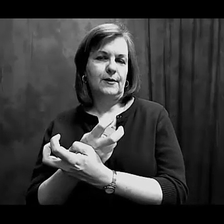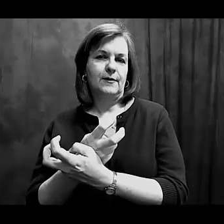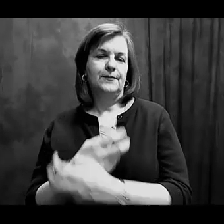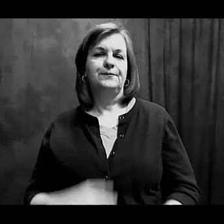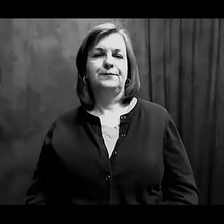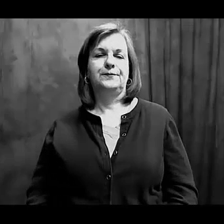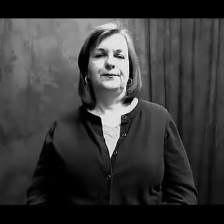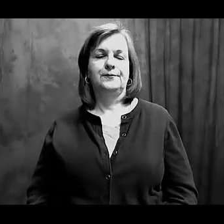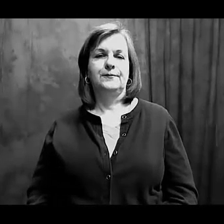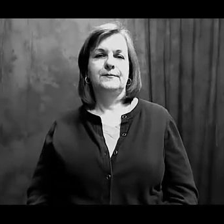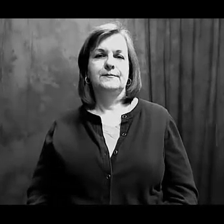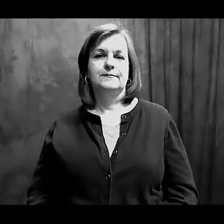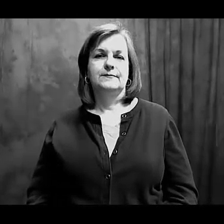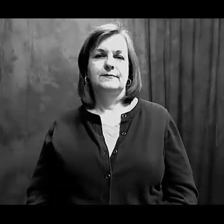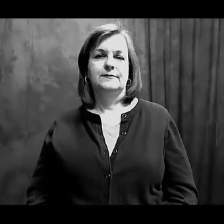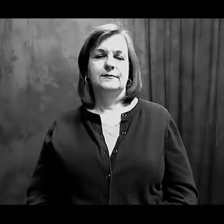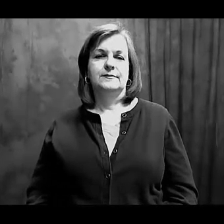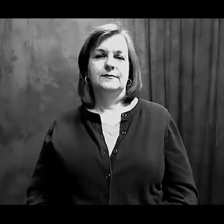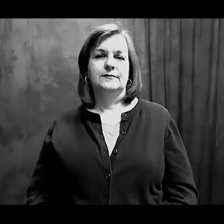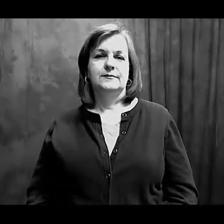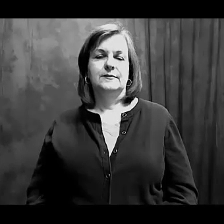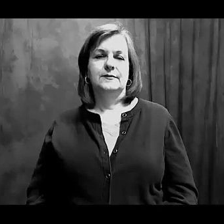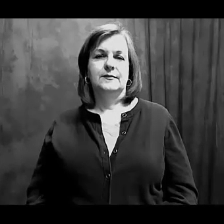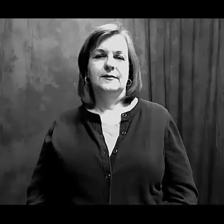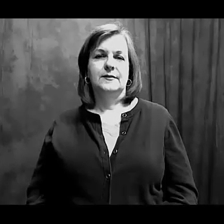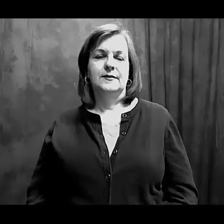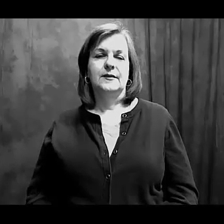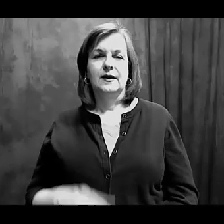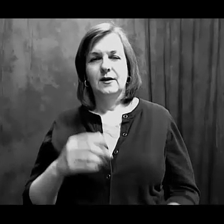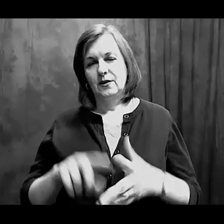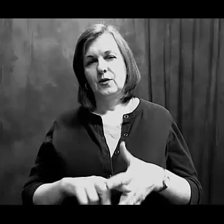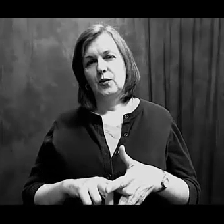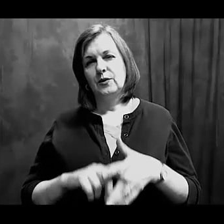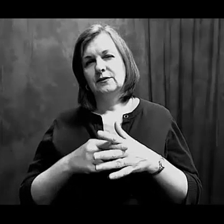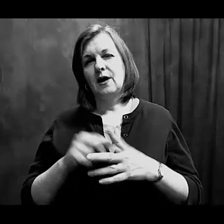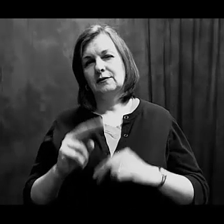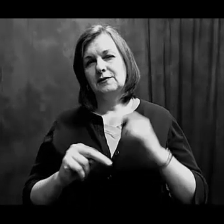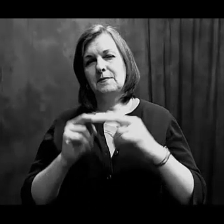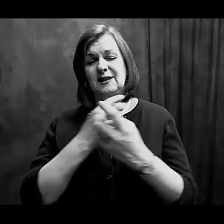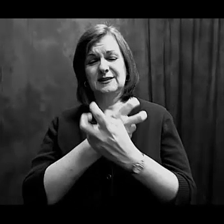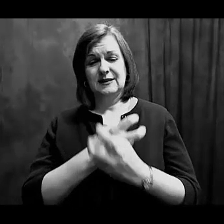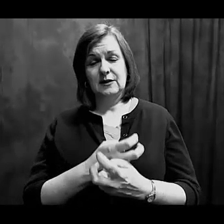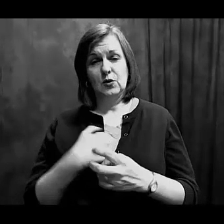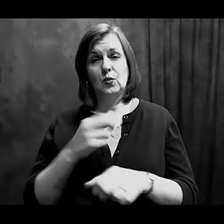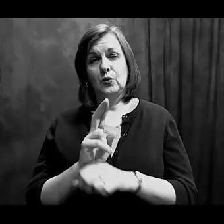and calcifying it